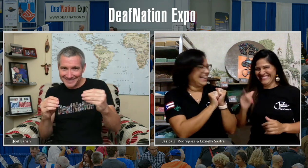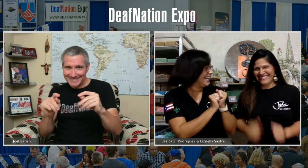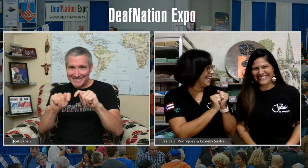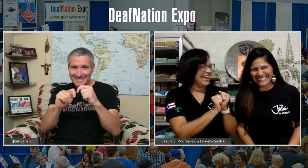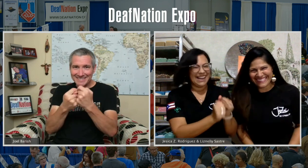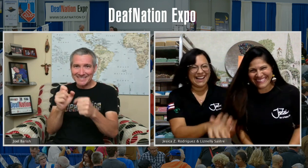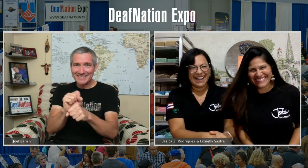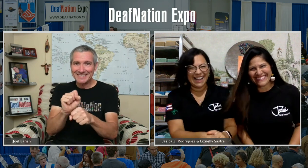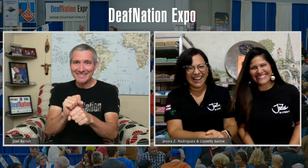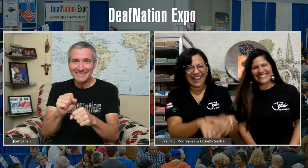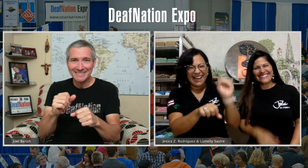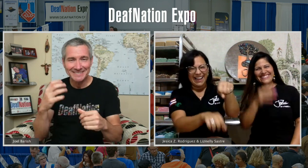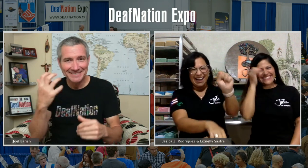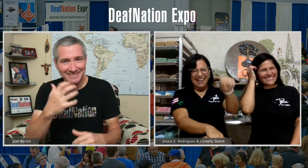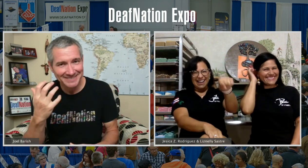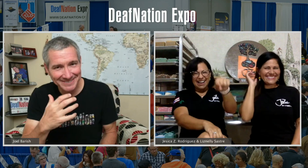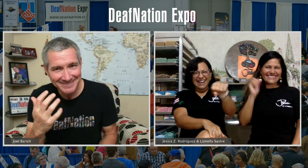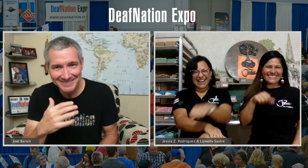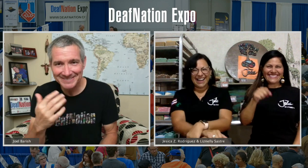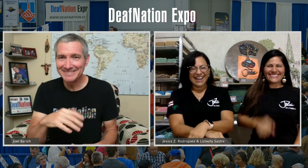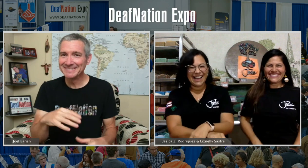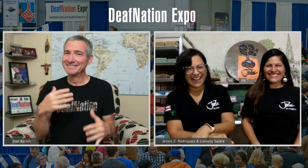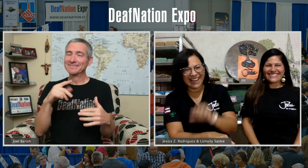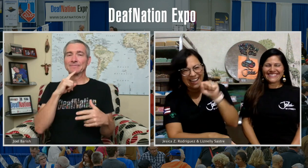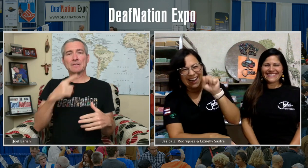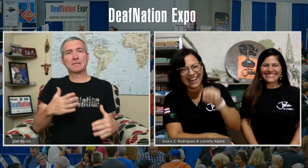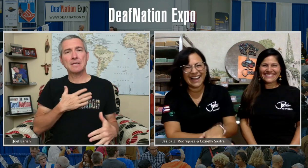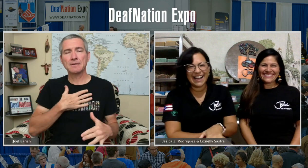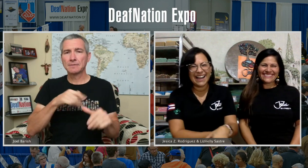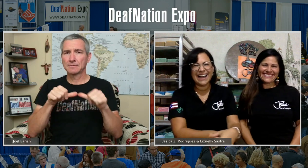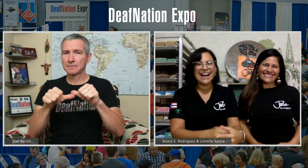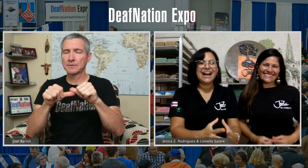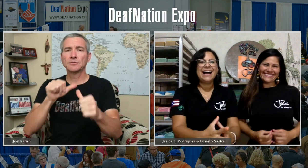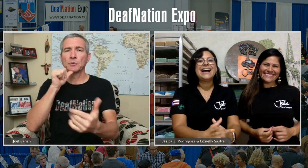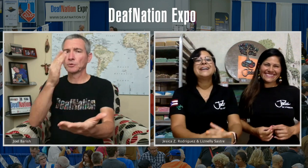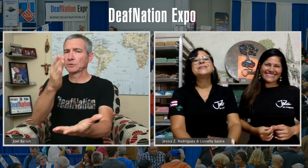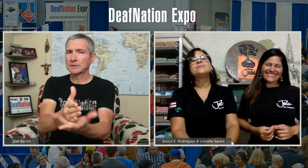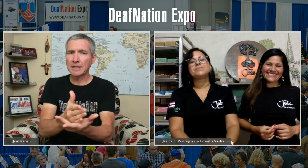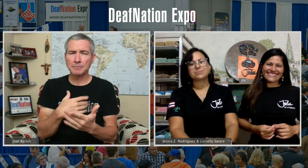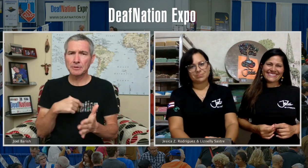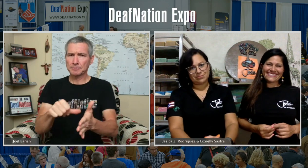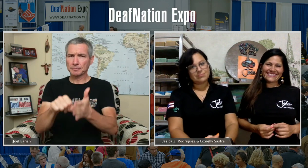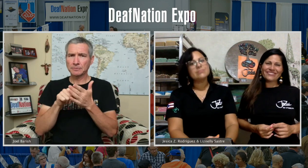Teamwork. Wow! Really, I’m glad you are still doing this. Don’t stop.